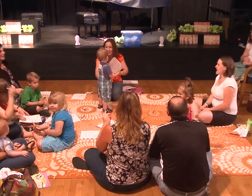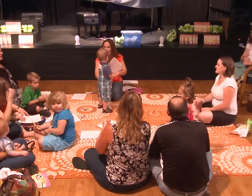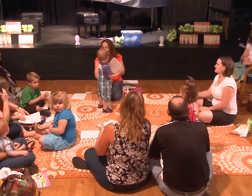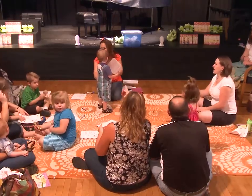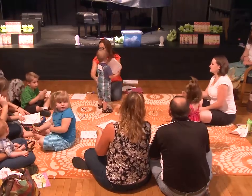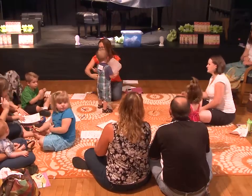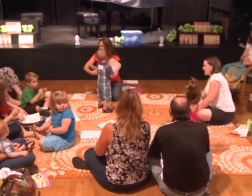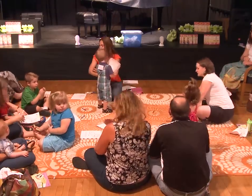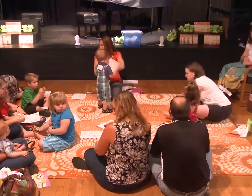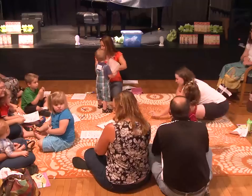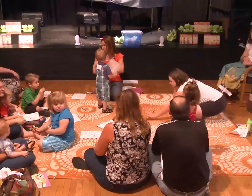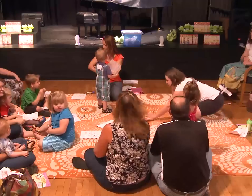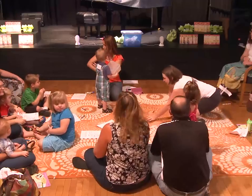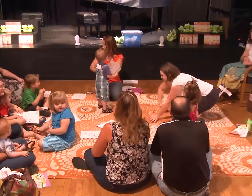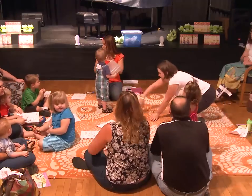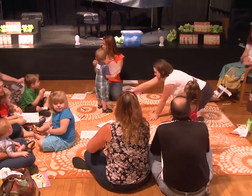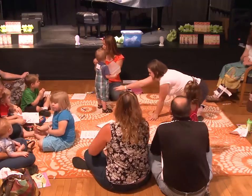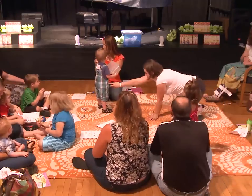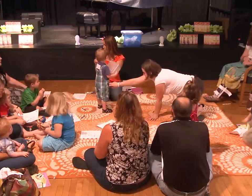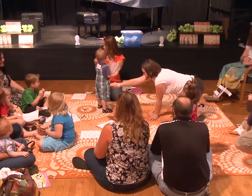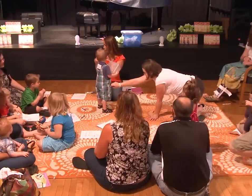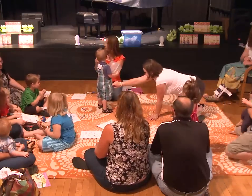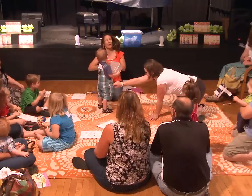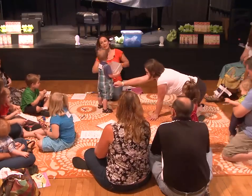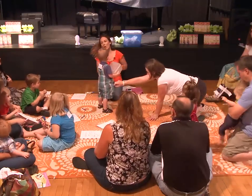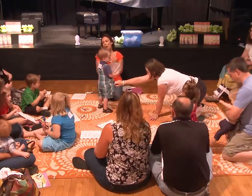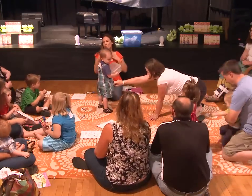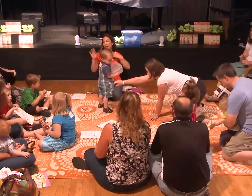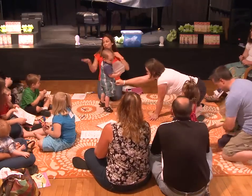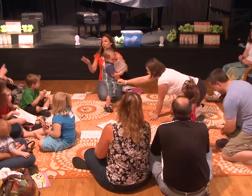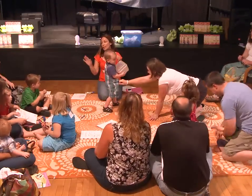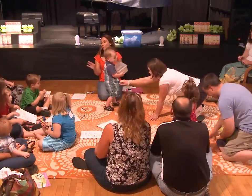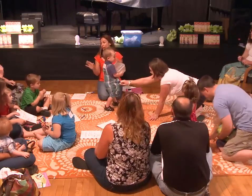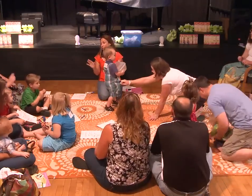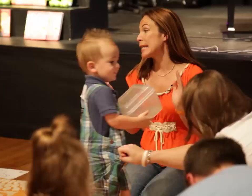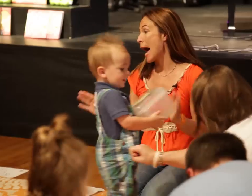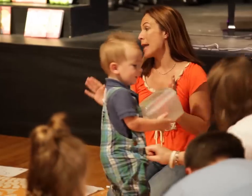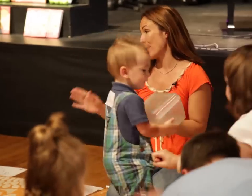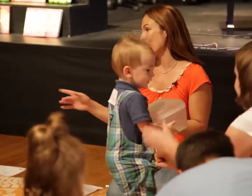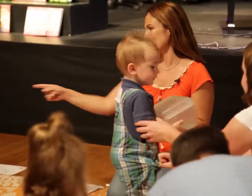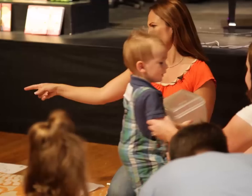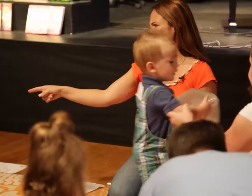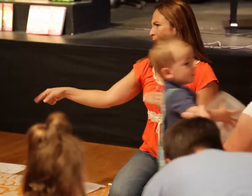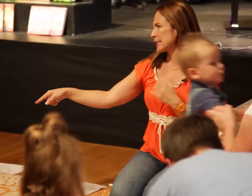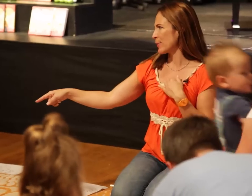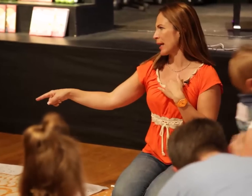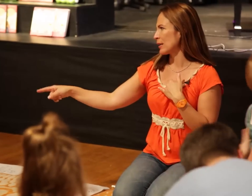and some wake up and sign BABY, and you've got MORE. Some of you are definitely not babies. Tell me his name again.